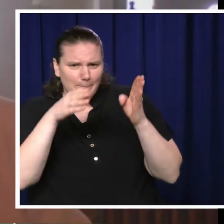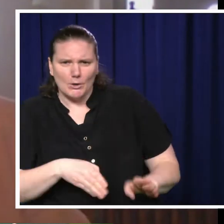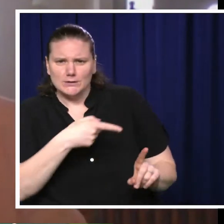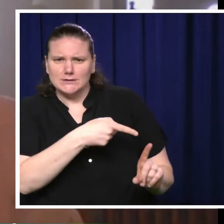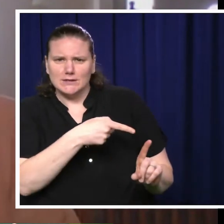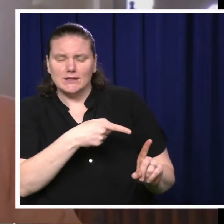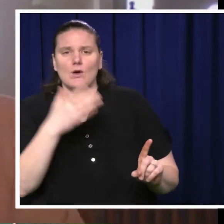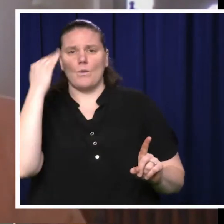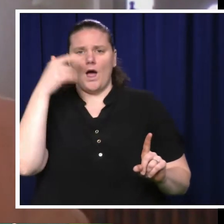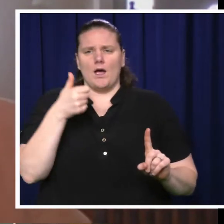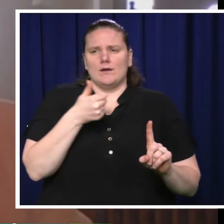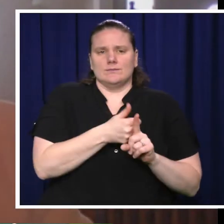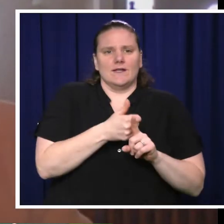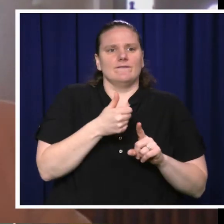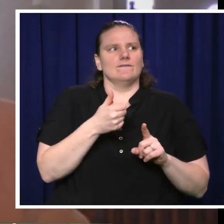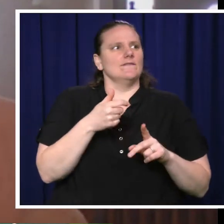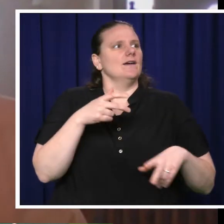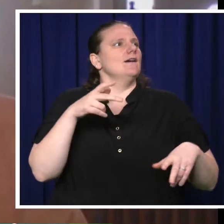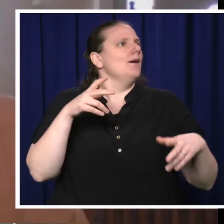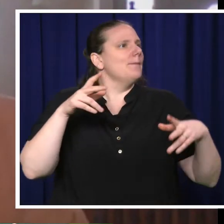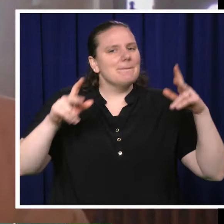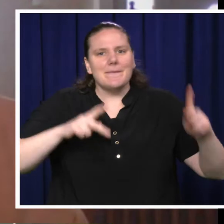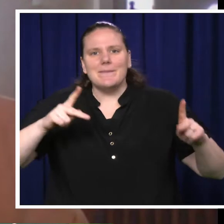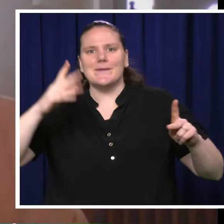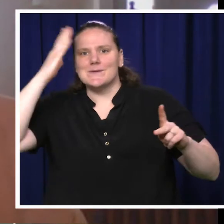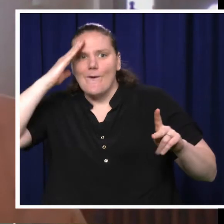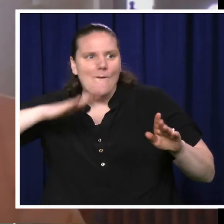well-known to many of you because he is also the public